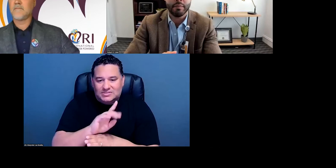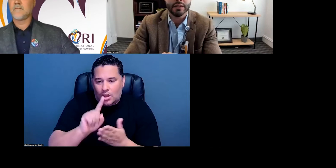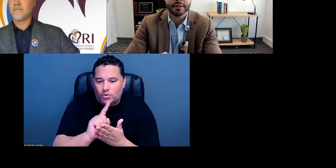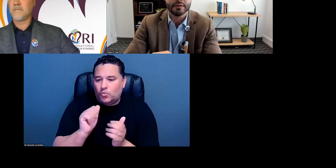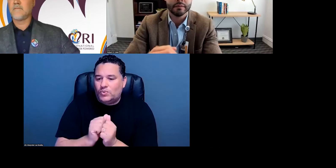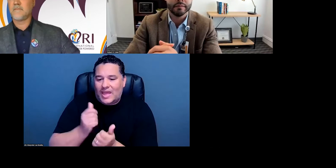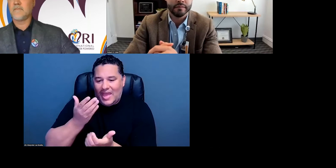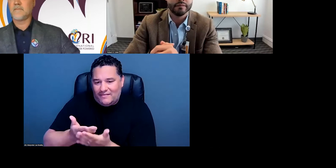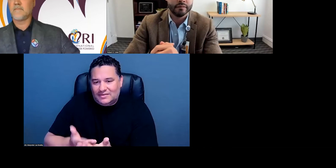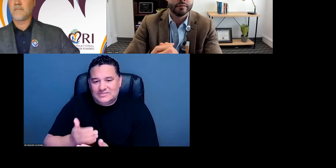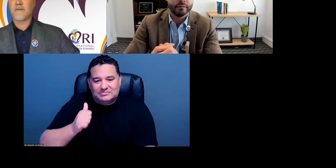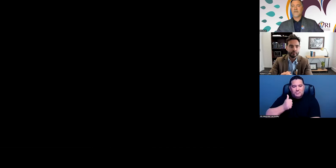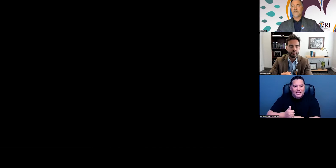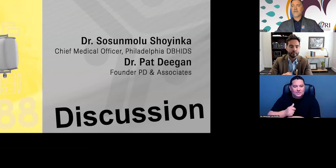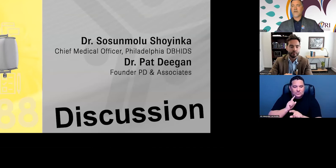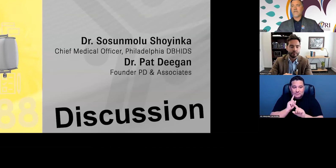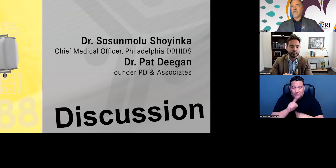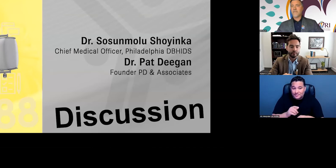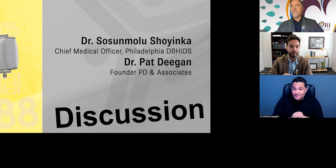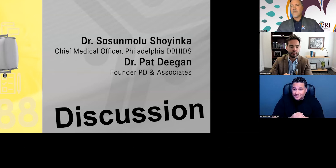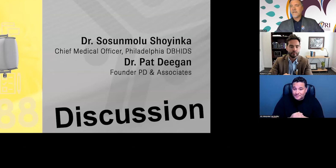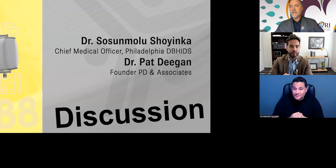OR CONSULTATION, WE WILL GET BACK TO THEM, 24